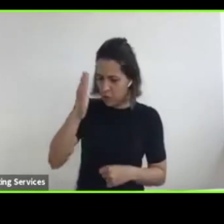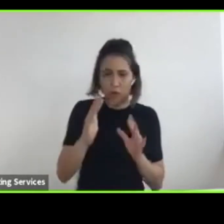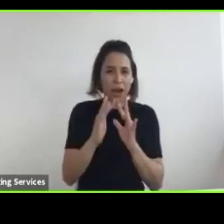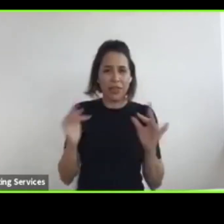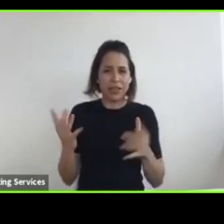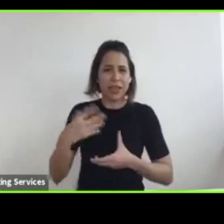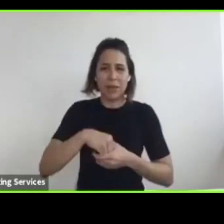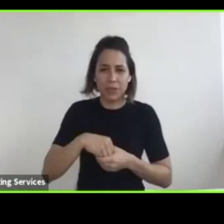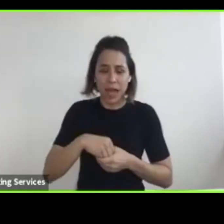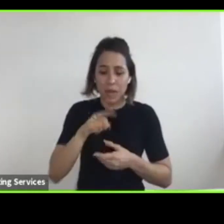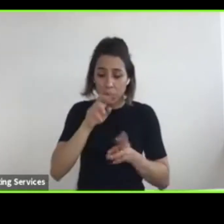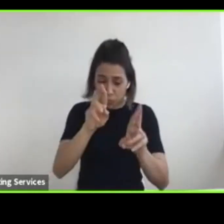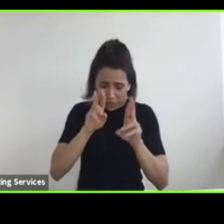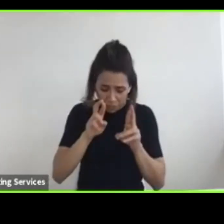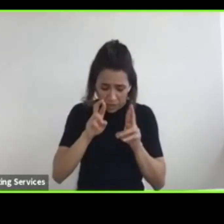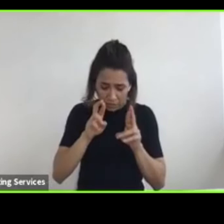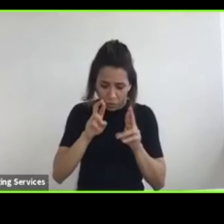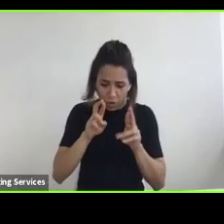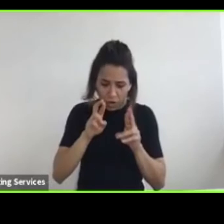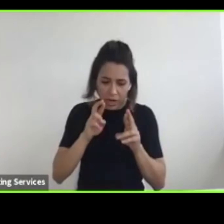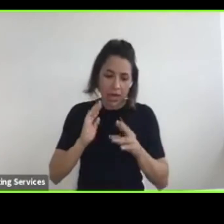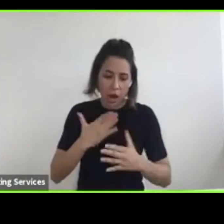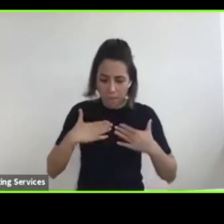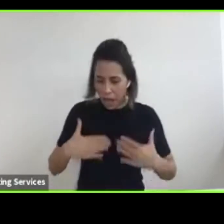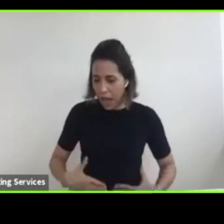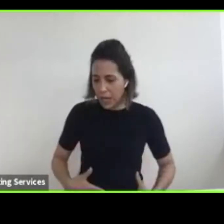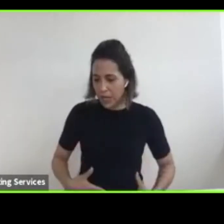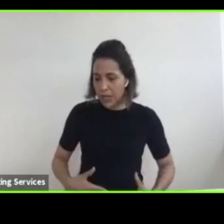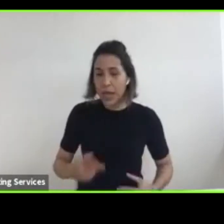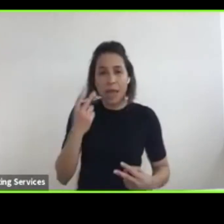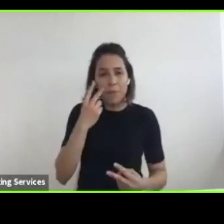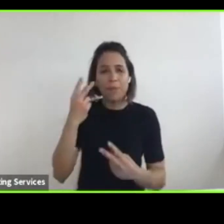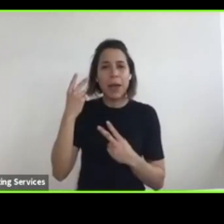IN OUR BODIES AND COLLECTIVE MEMORIES, I GIVE EQUAL WEIGHT TO STORY AND IMAGE, TO MOVEMENT